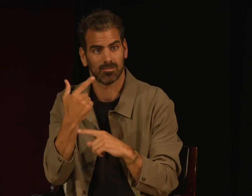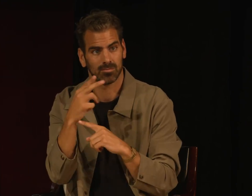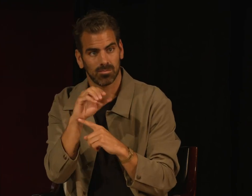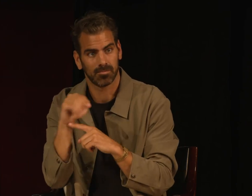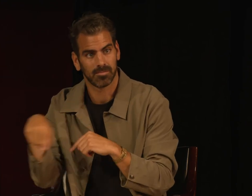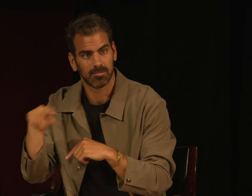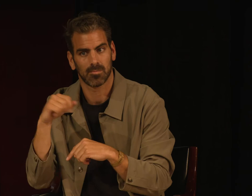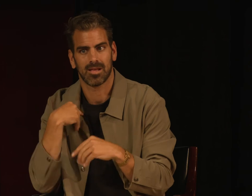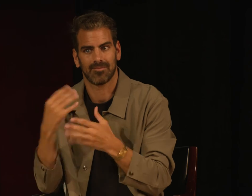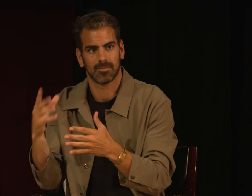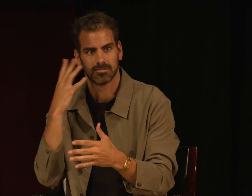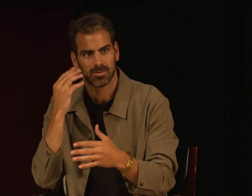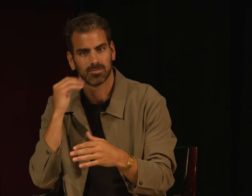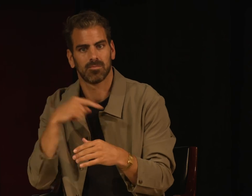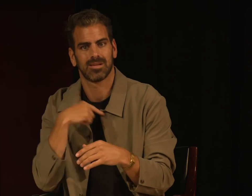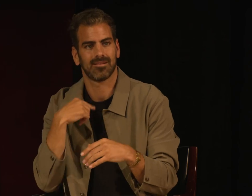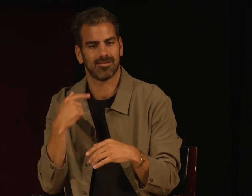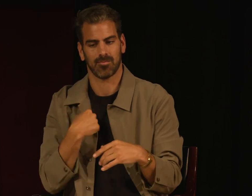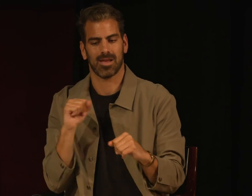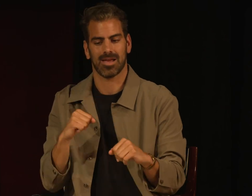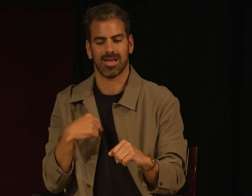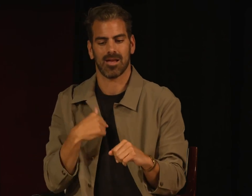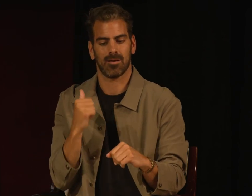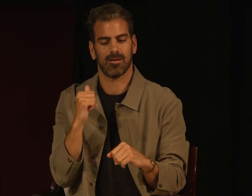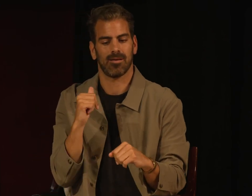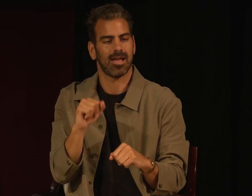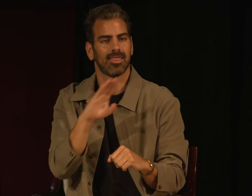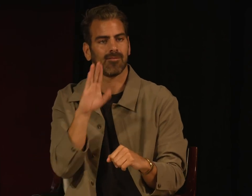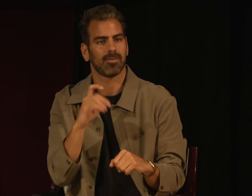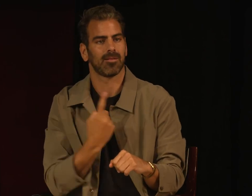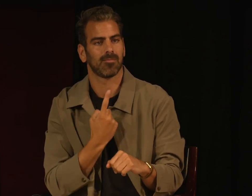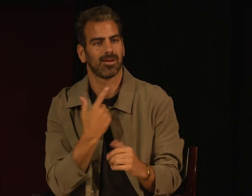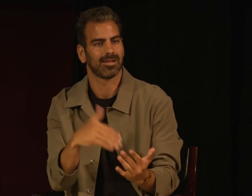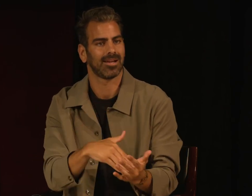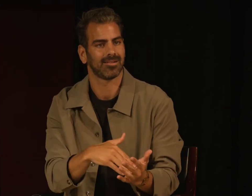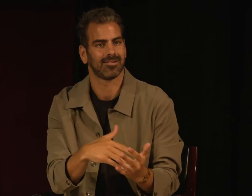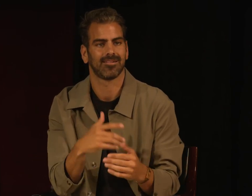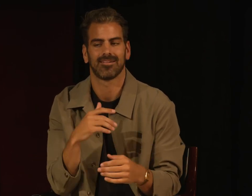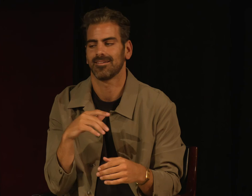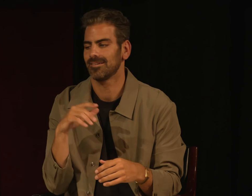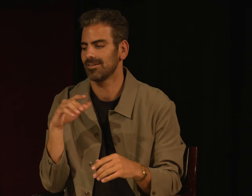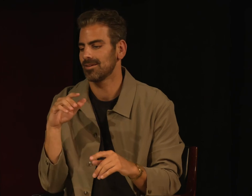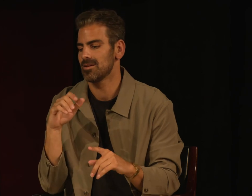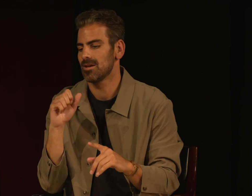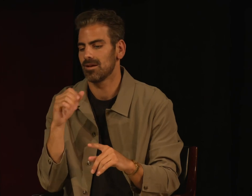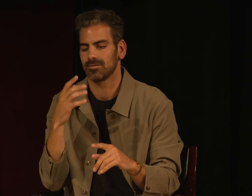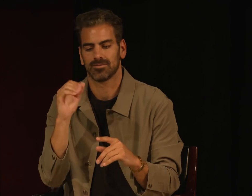working in places like DeafU and Audible. I work to groom those people. I work to really never be alone again.